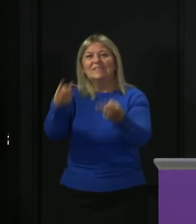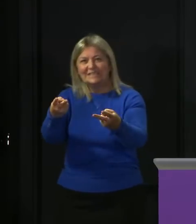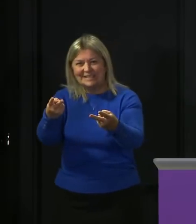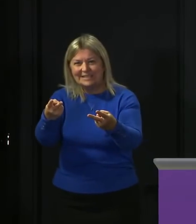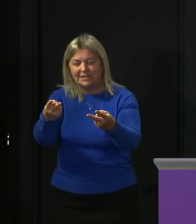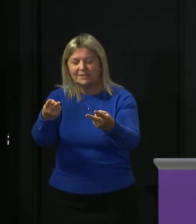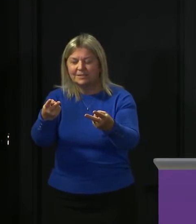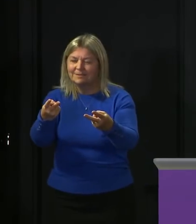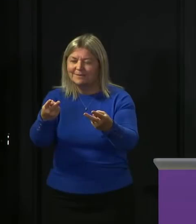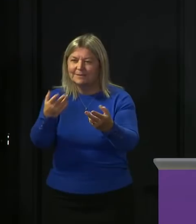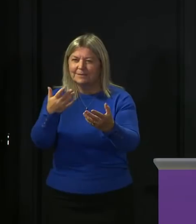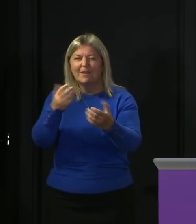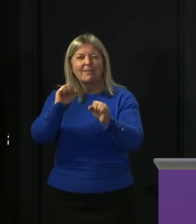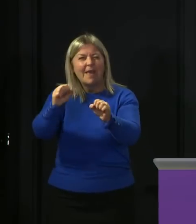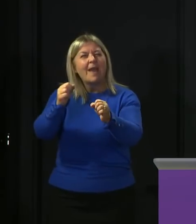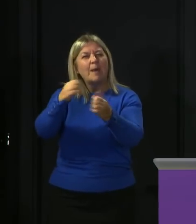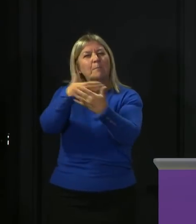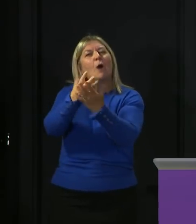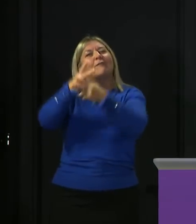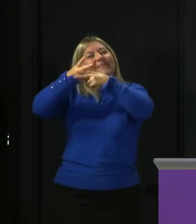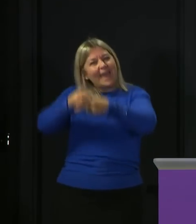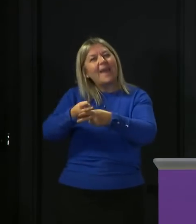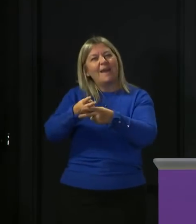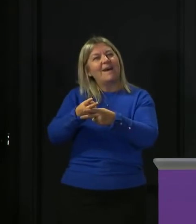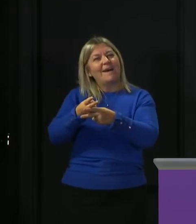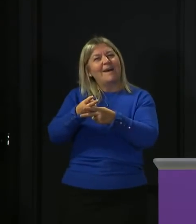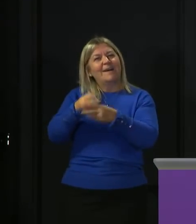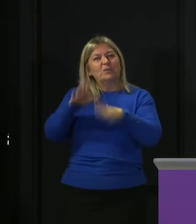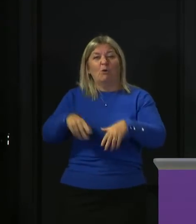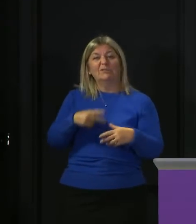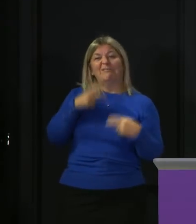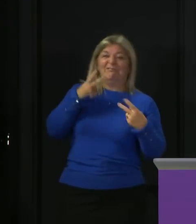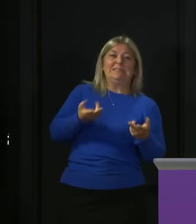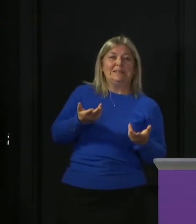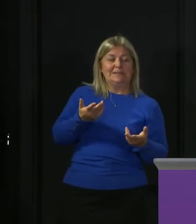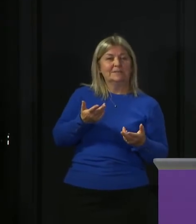part and parcel of the essential care that person needs. But the Chief Nursing Officer